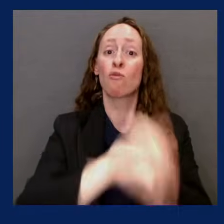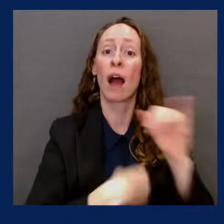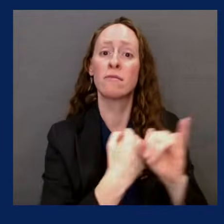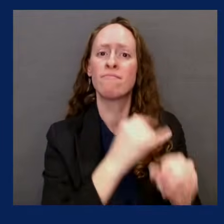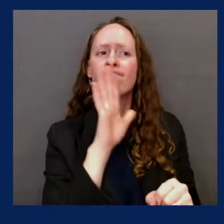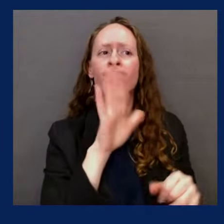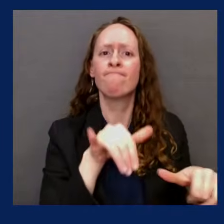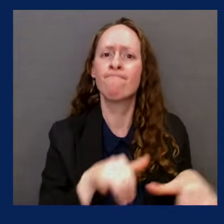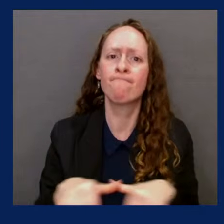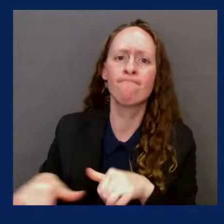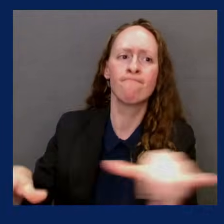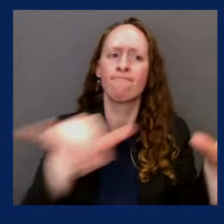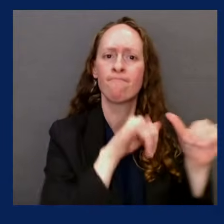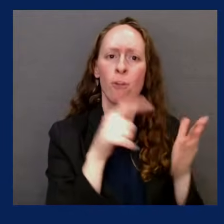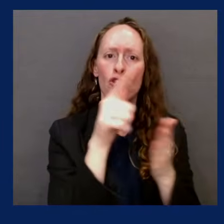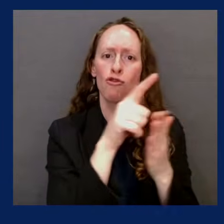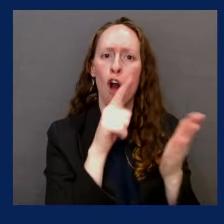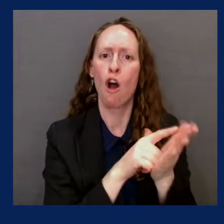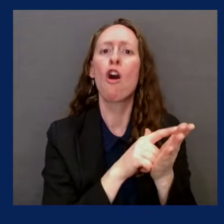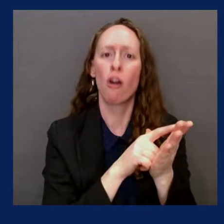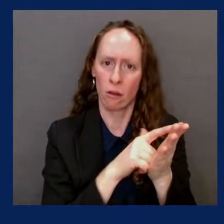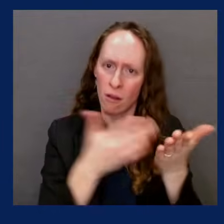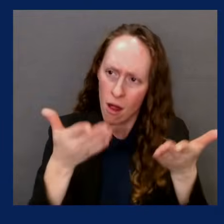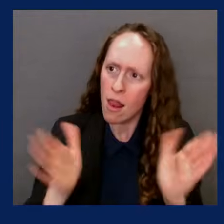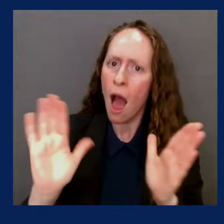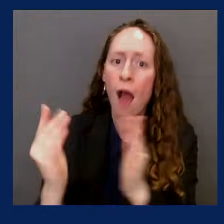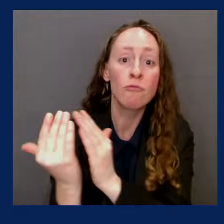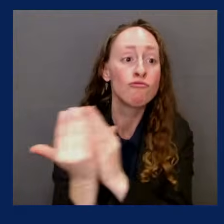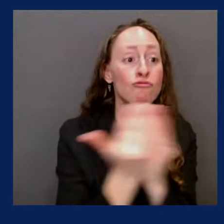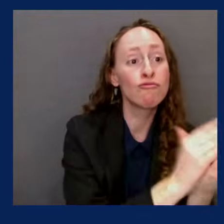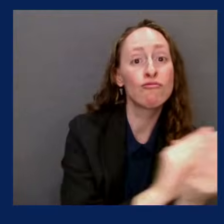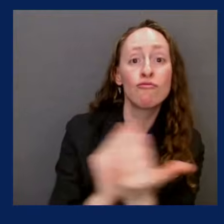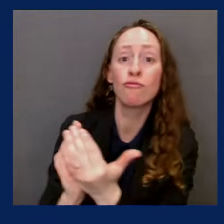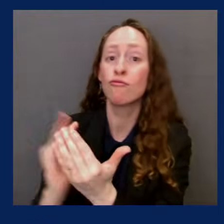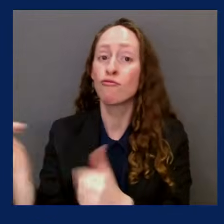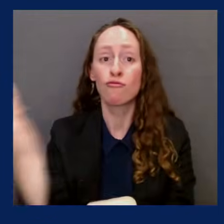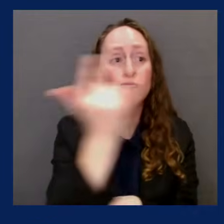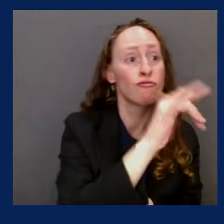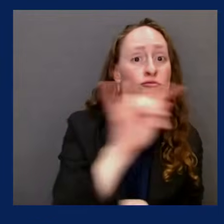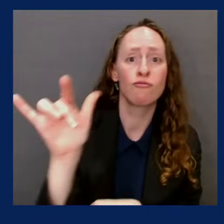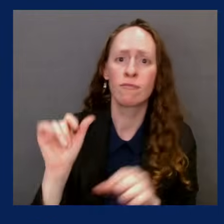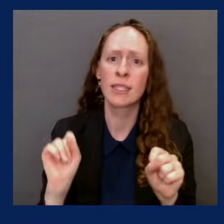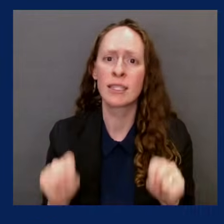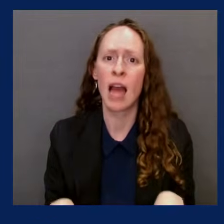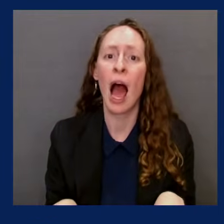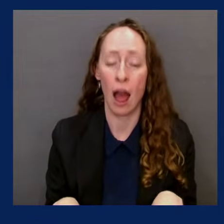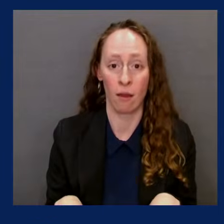and unlawfully as our Philippine friends conducted a routine resupply mission within their own --